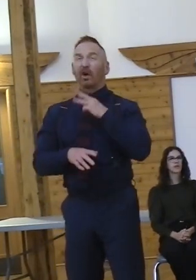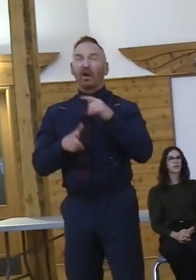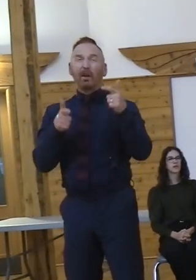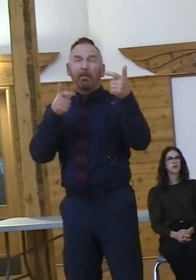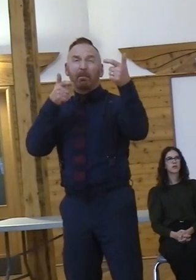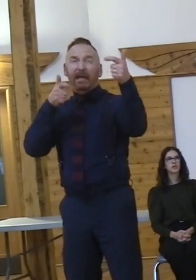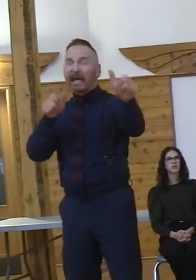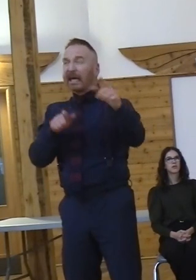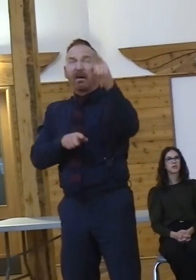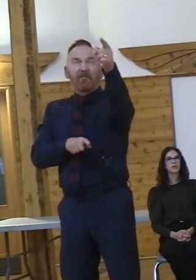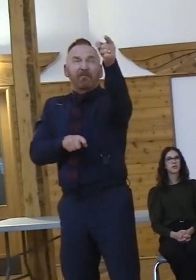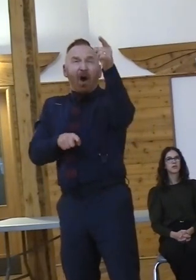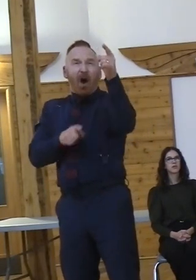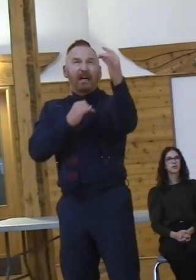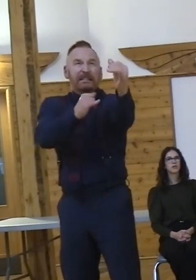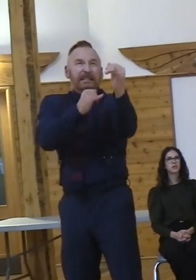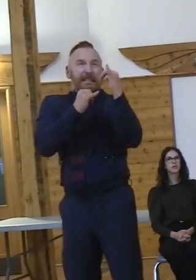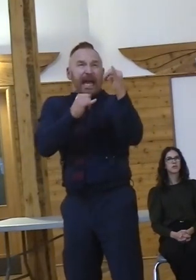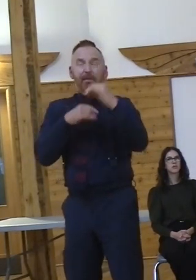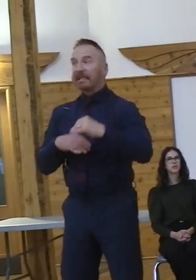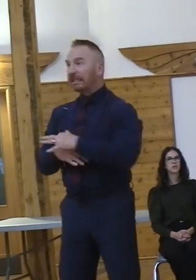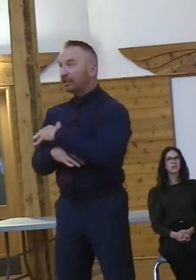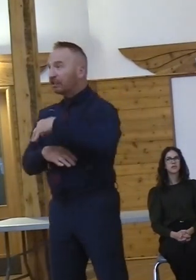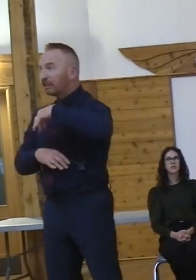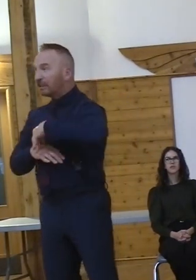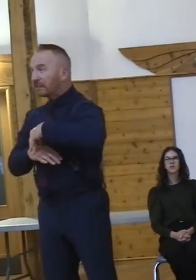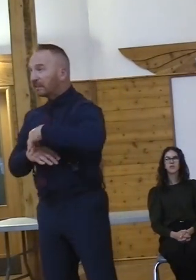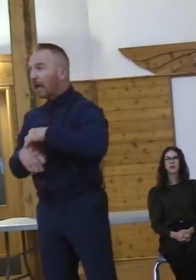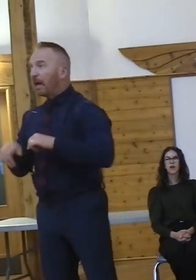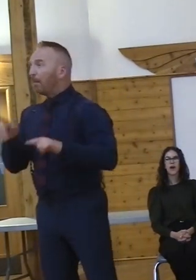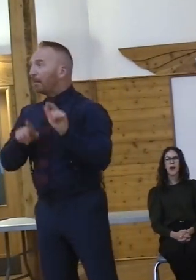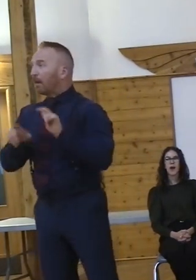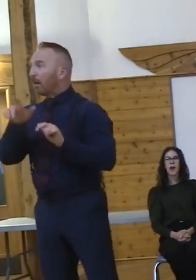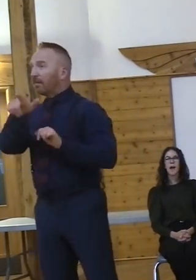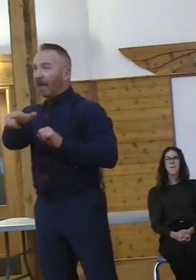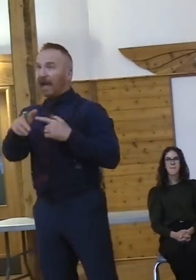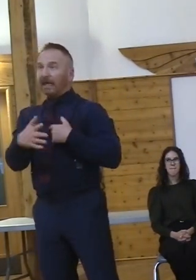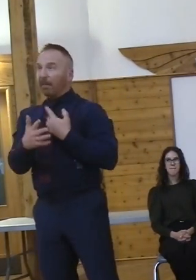From Indigenous children being locked in adult prisons in so-called Australia to the Sami